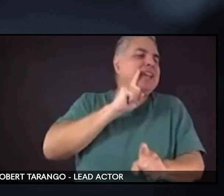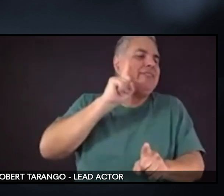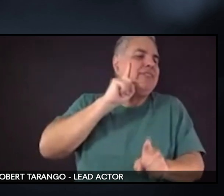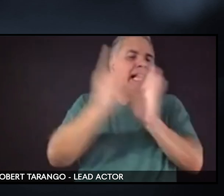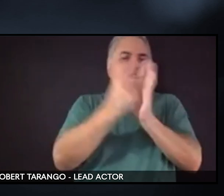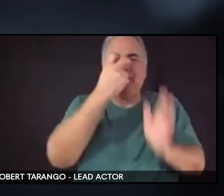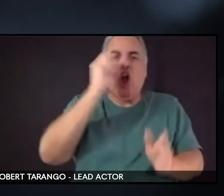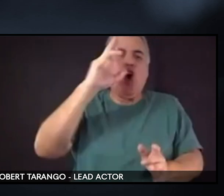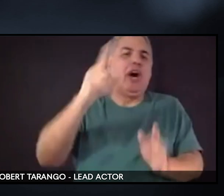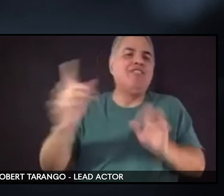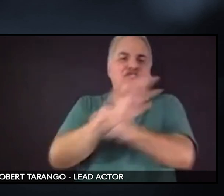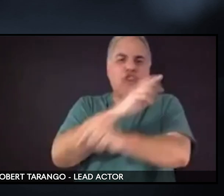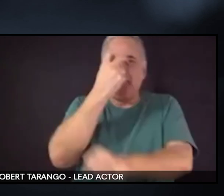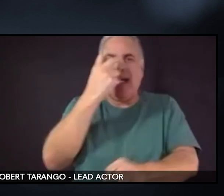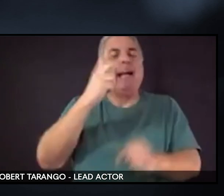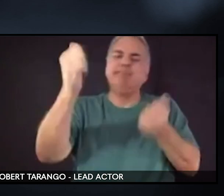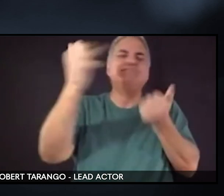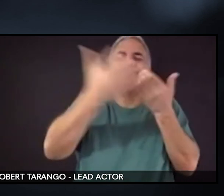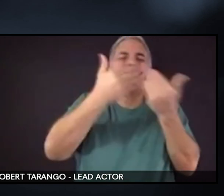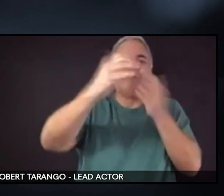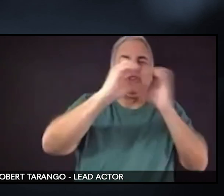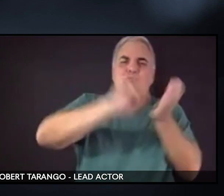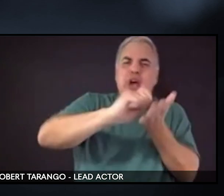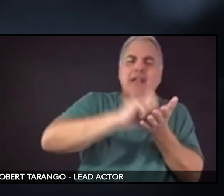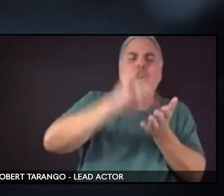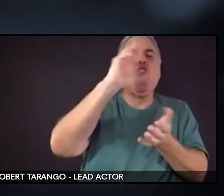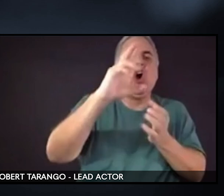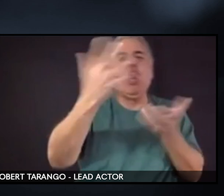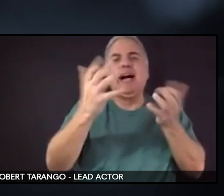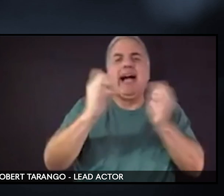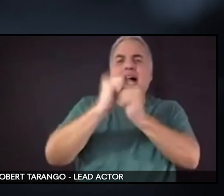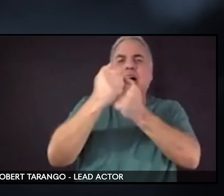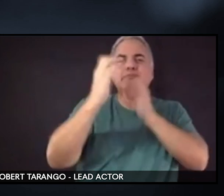you know, it gives you the opportunity to look at alternatives when you're